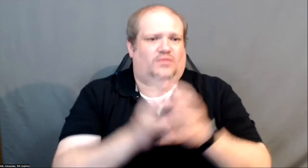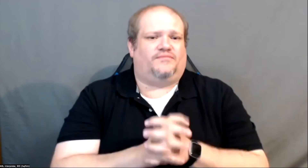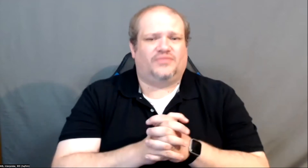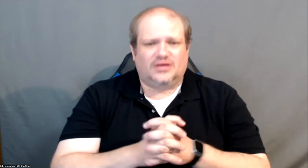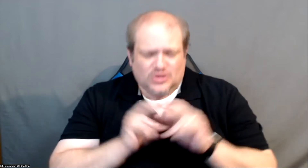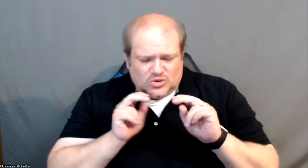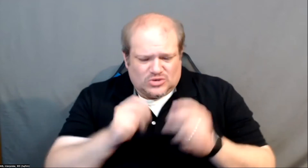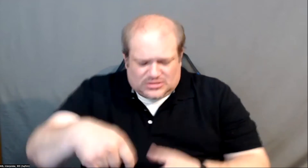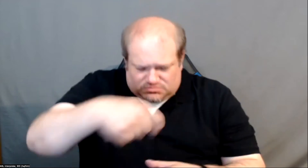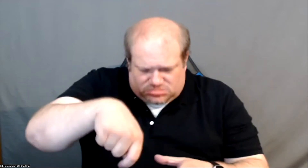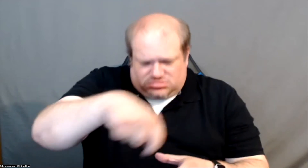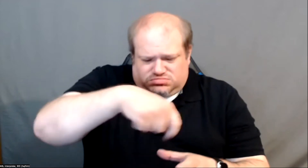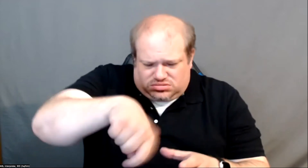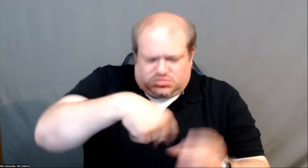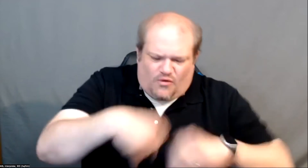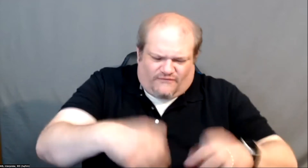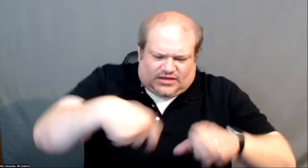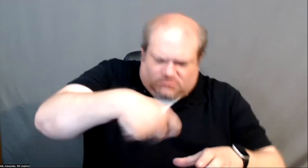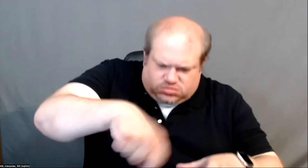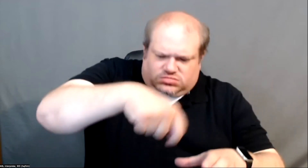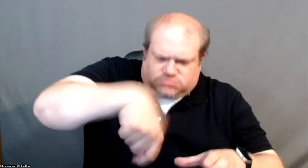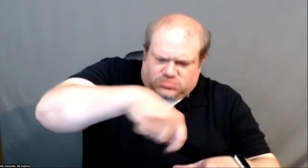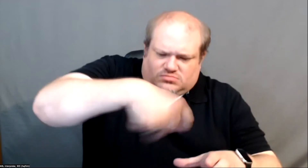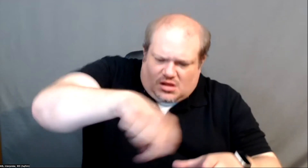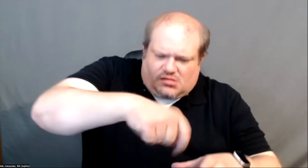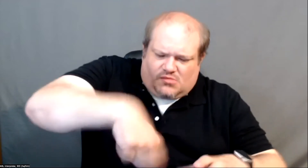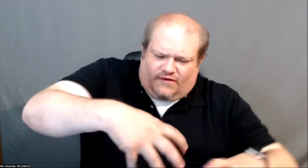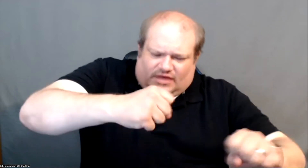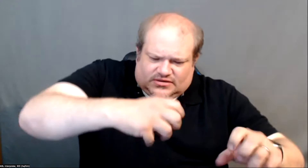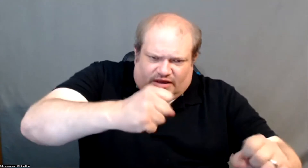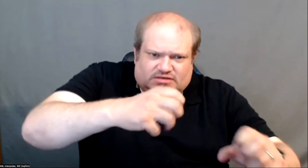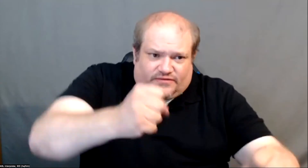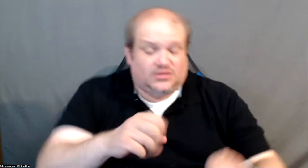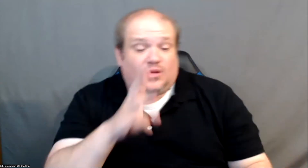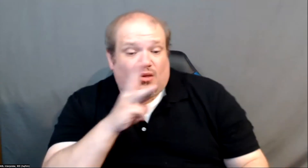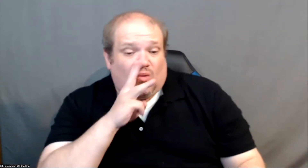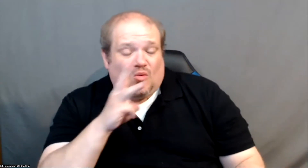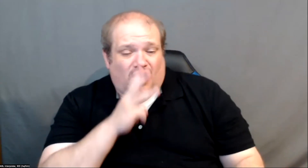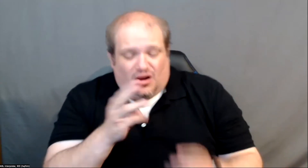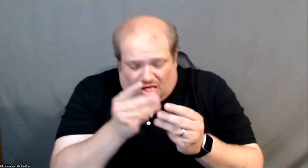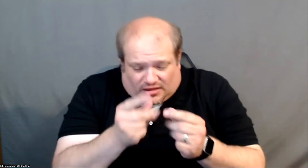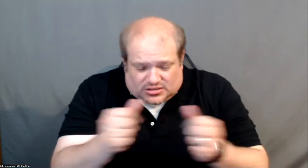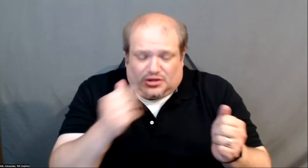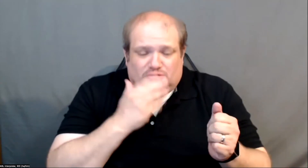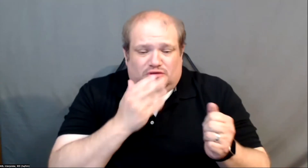the spoon. Faster. Faster. Can the waters that dilute the sugars, dilute the voice inside